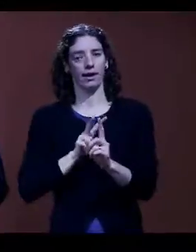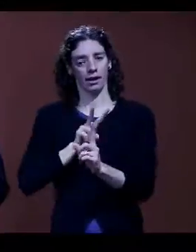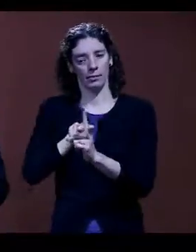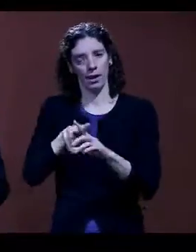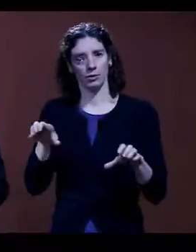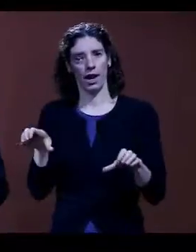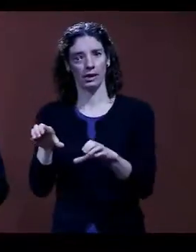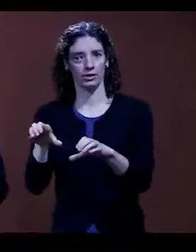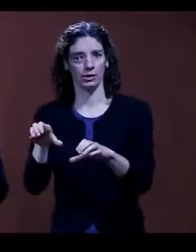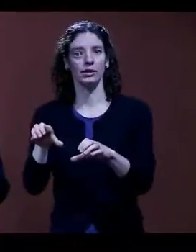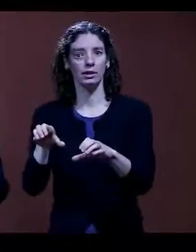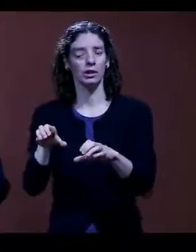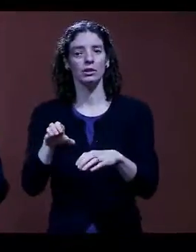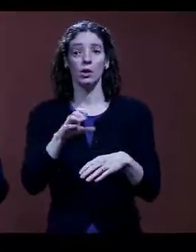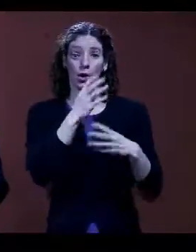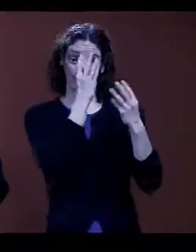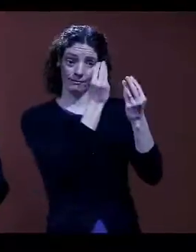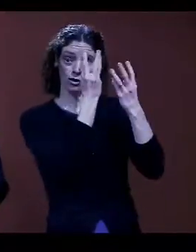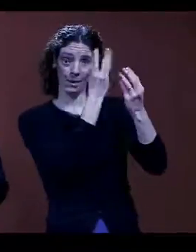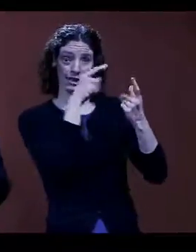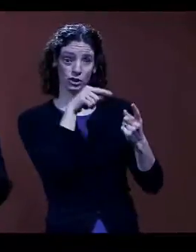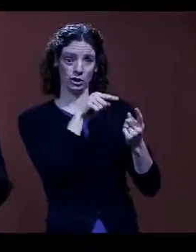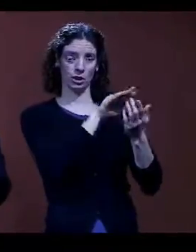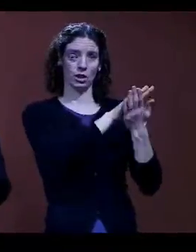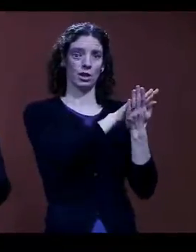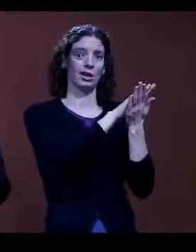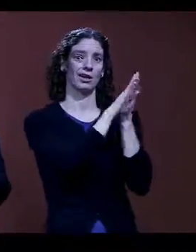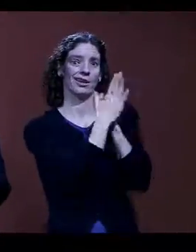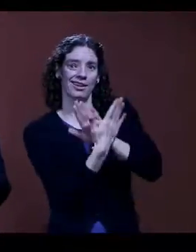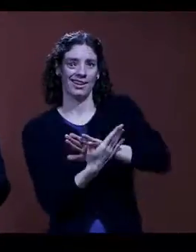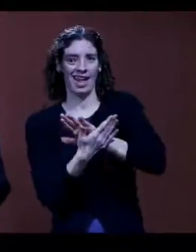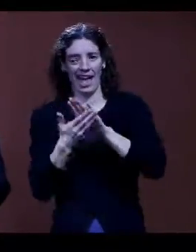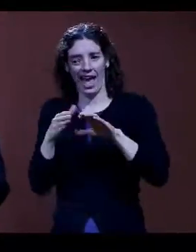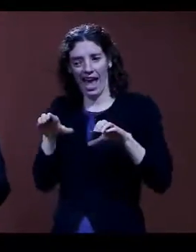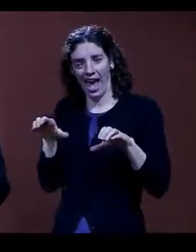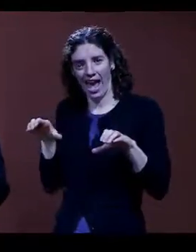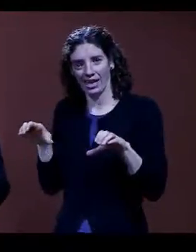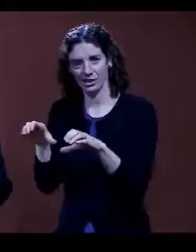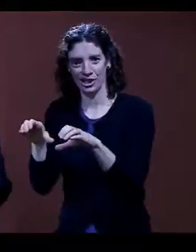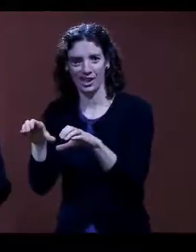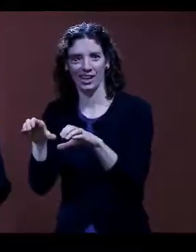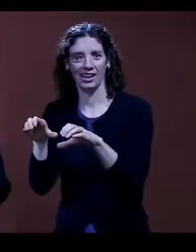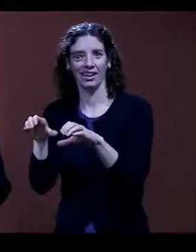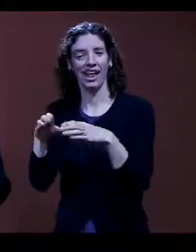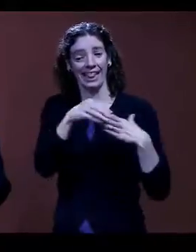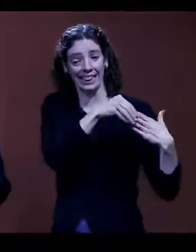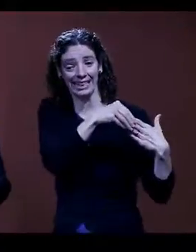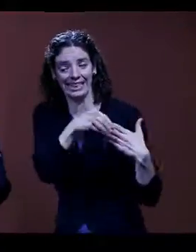so really turning information into actionable knowledge; and making decisions about addressing